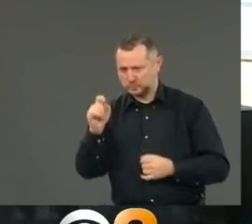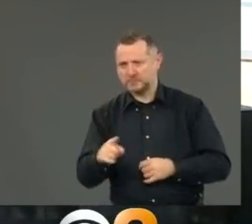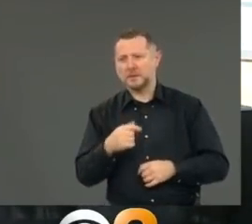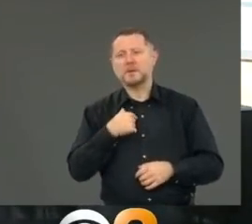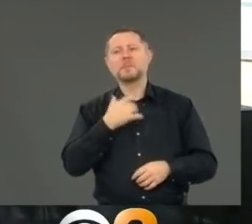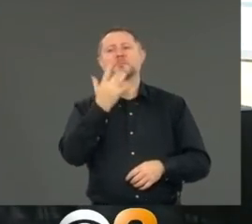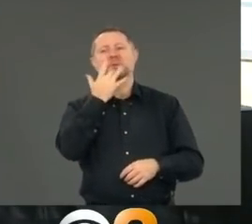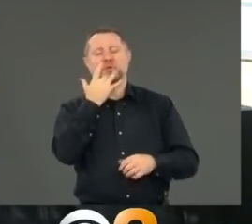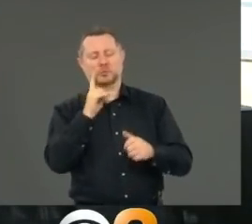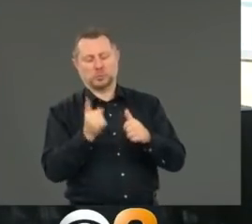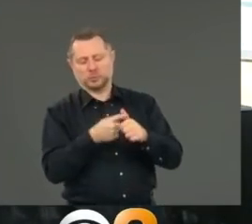Reporter: [ INAUDIBLE